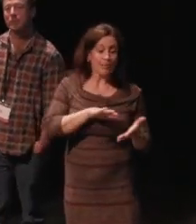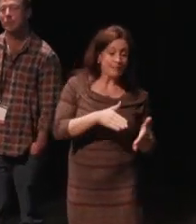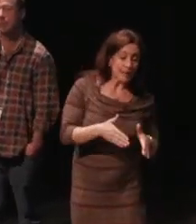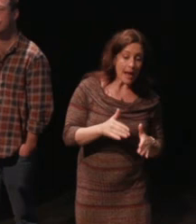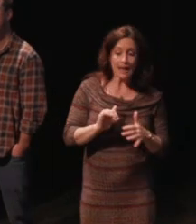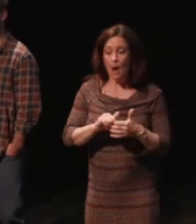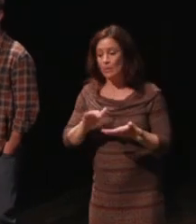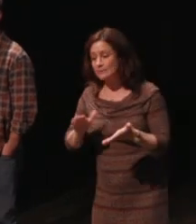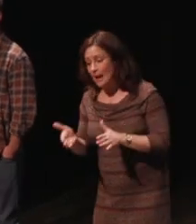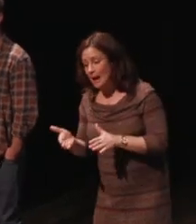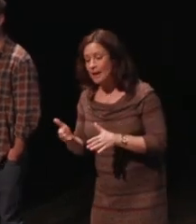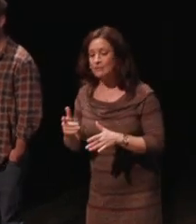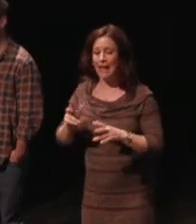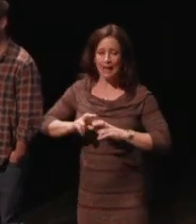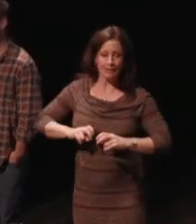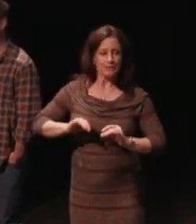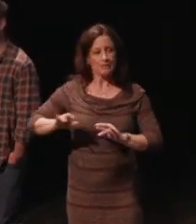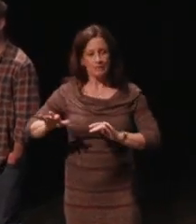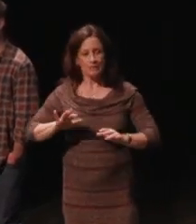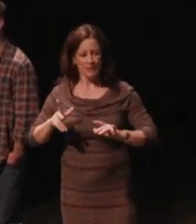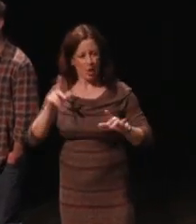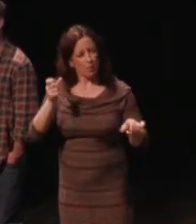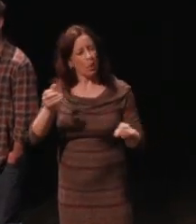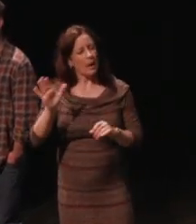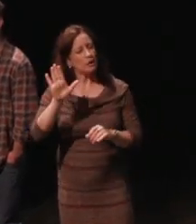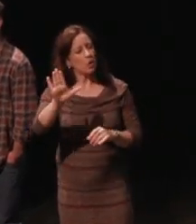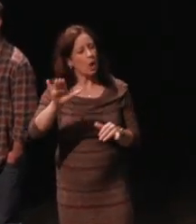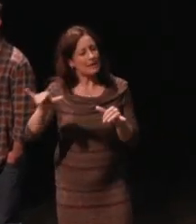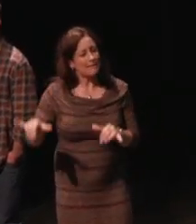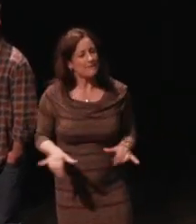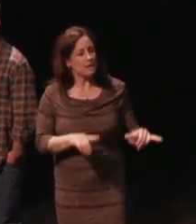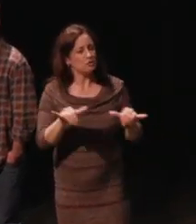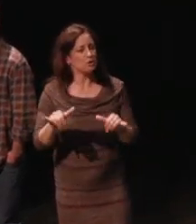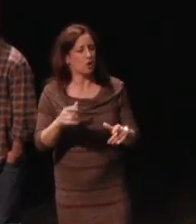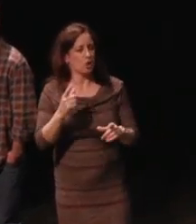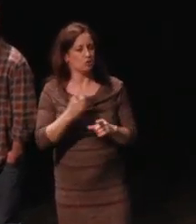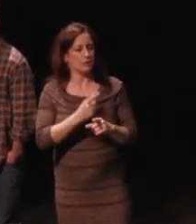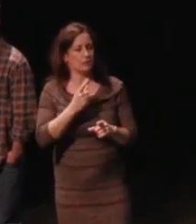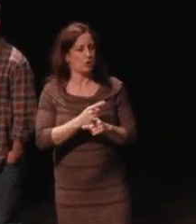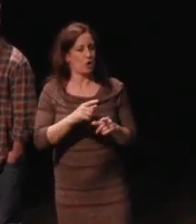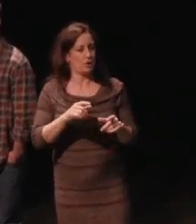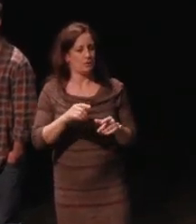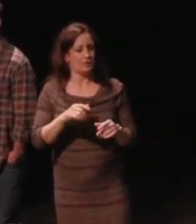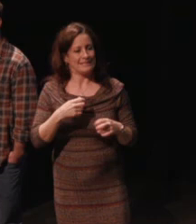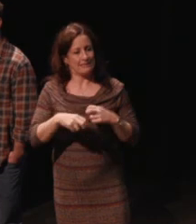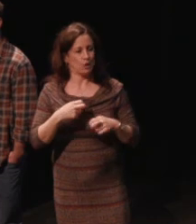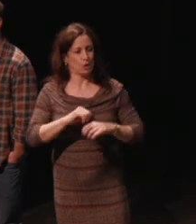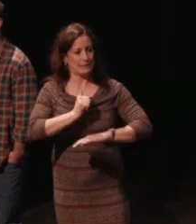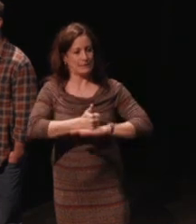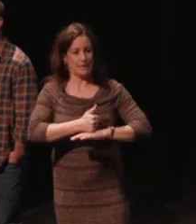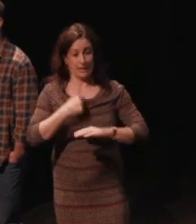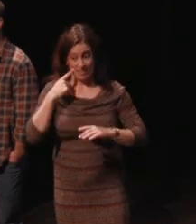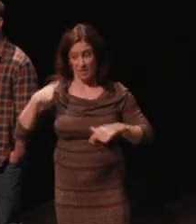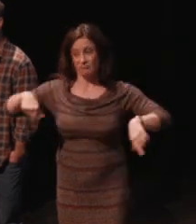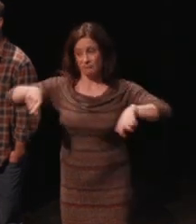I would encourage everyone to throw away the convention of traditional difficulty settings, I think we need to evolve as a group.